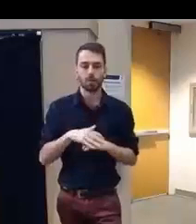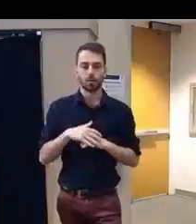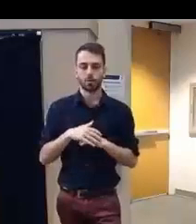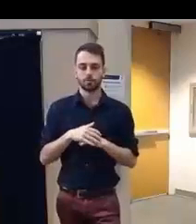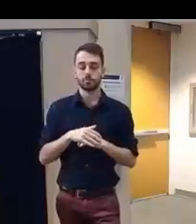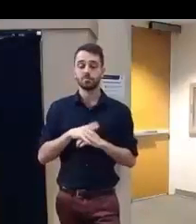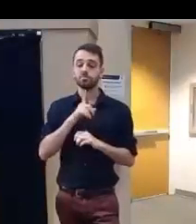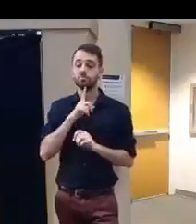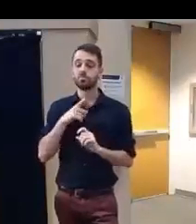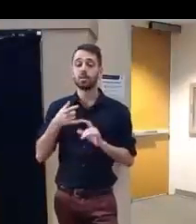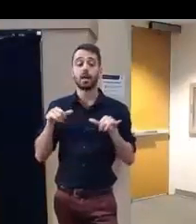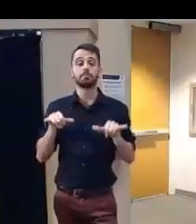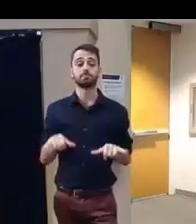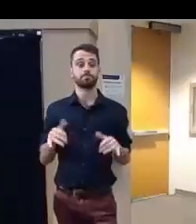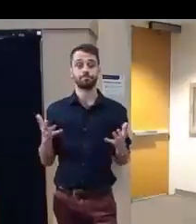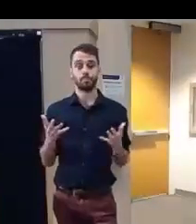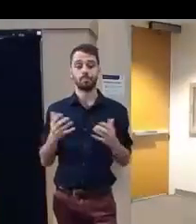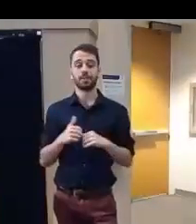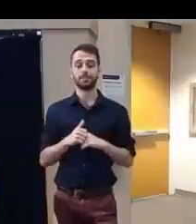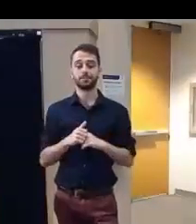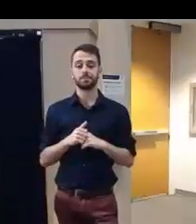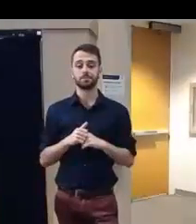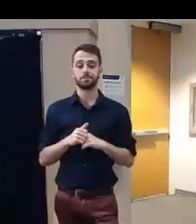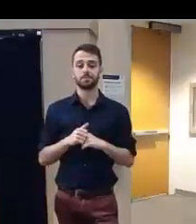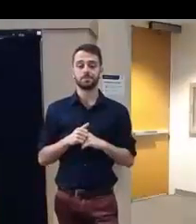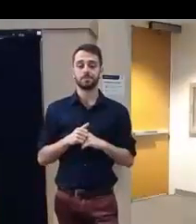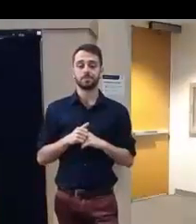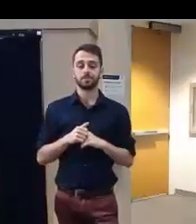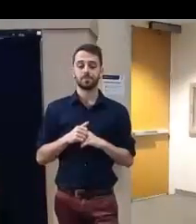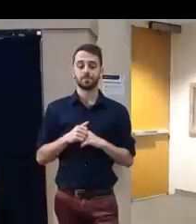um like our experience of History has really been from a eurocentric perspective